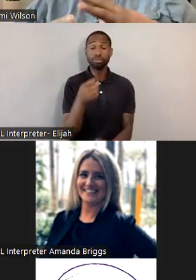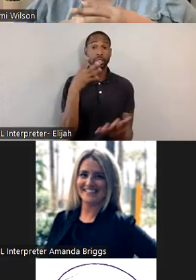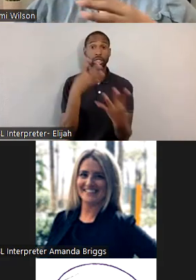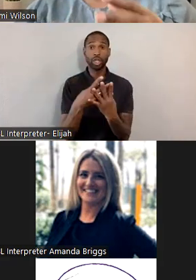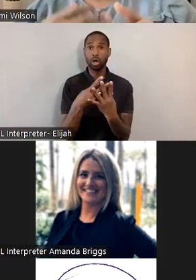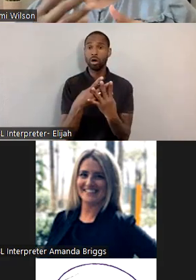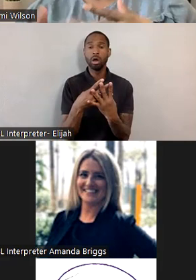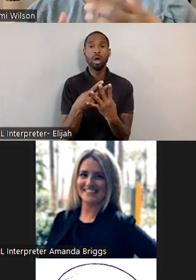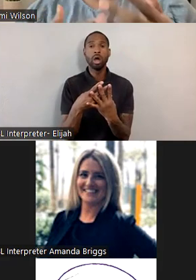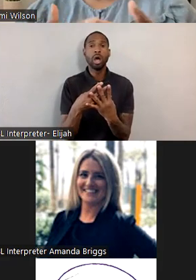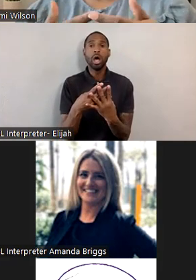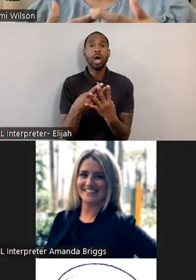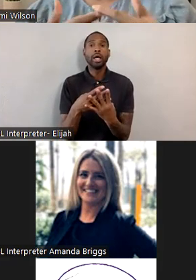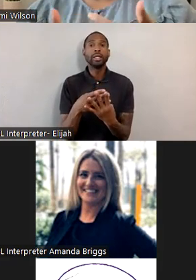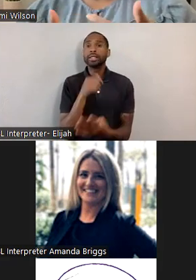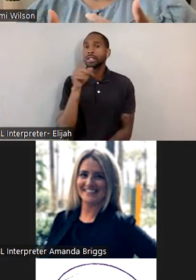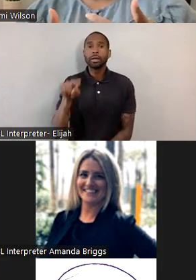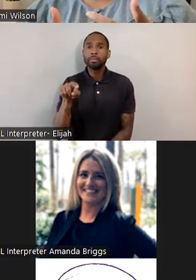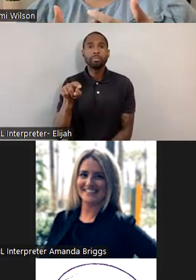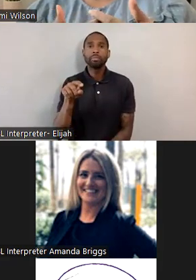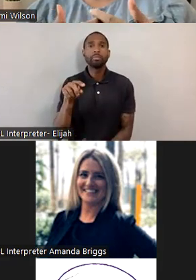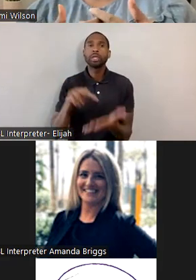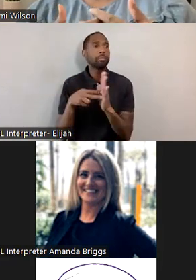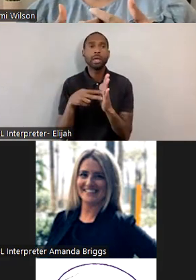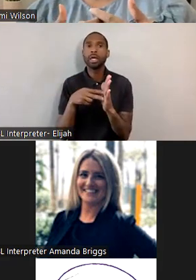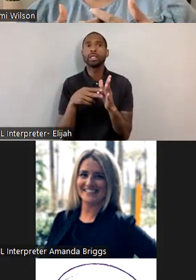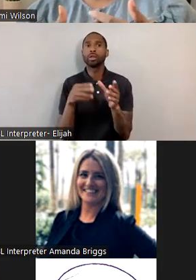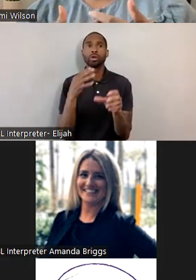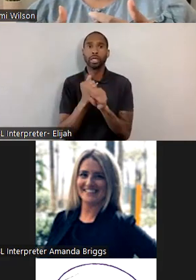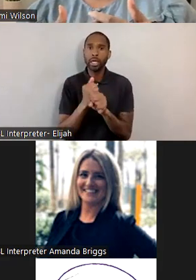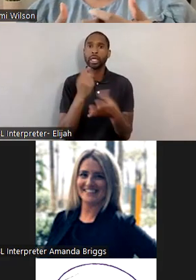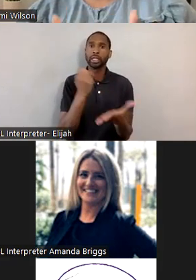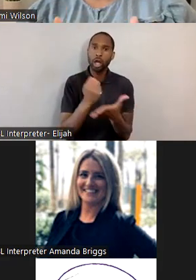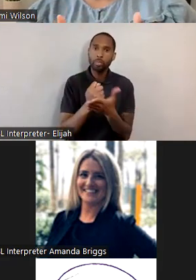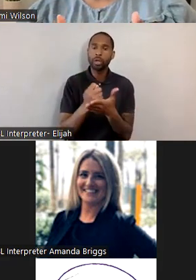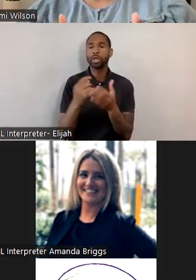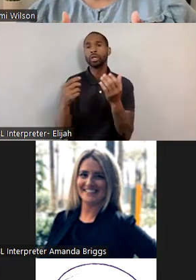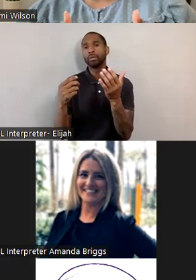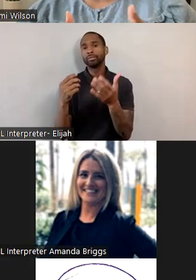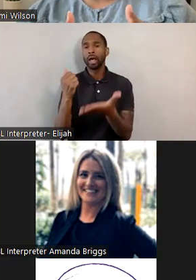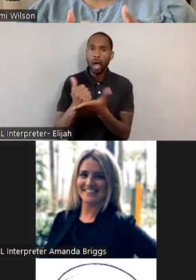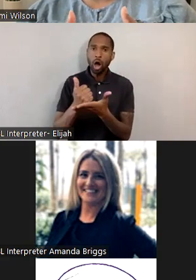mean that they're necessarily getting what they need to be successful in recovery.